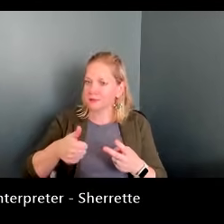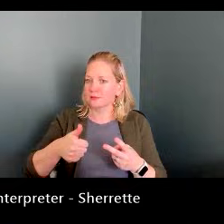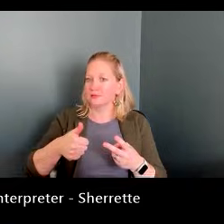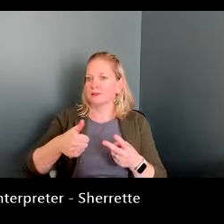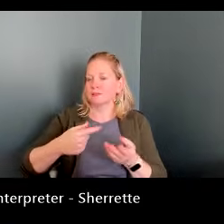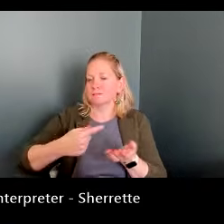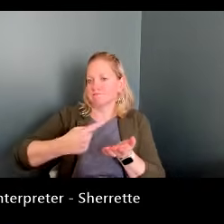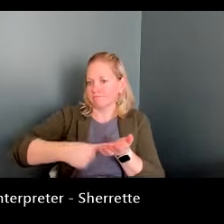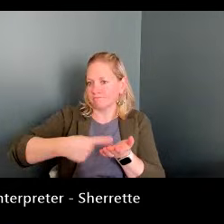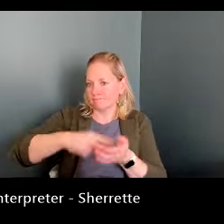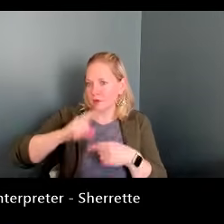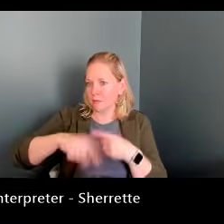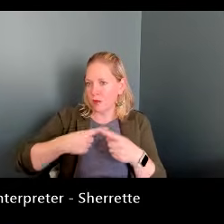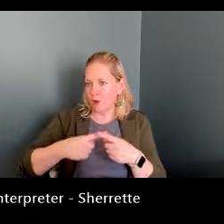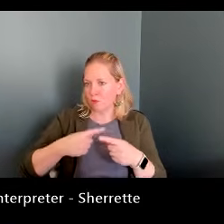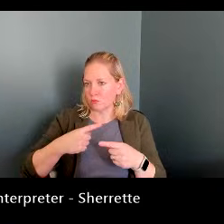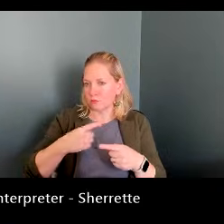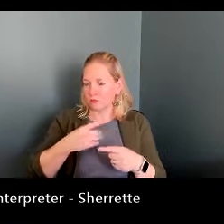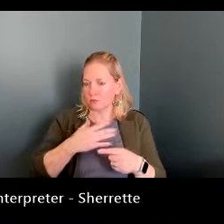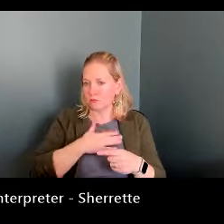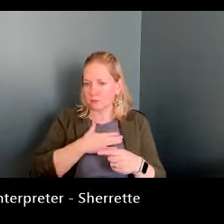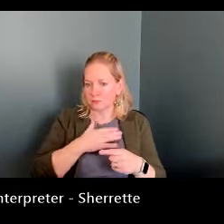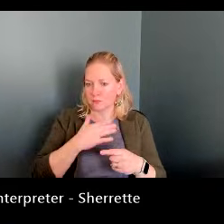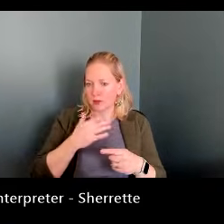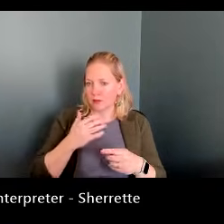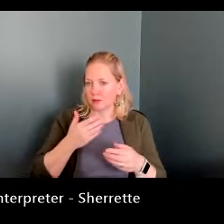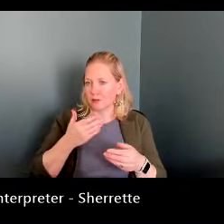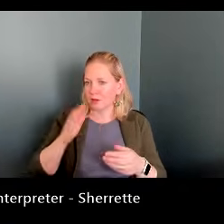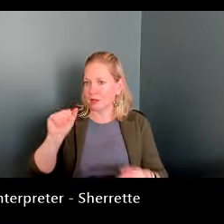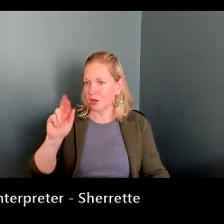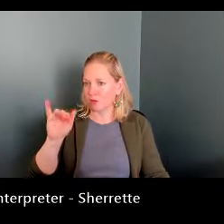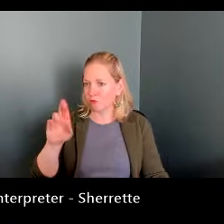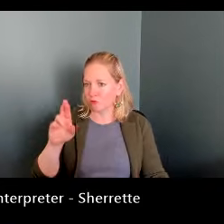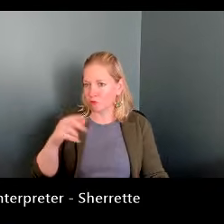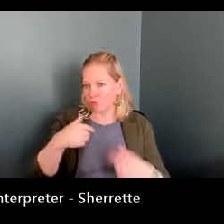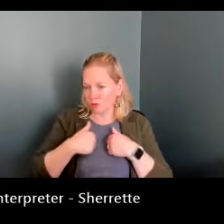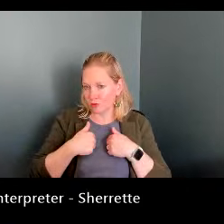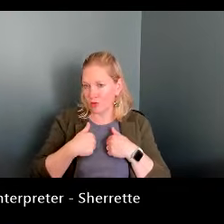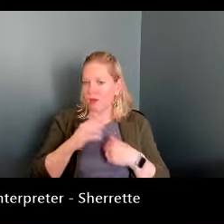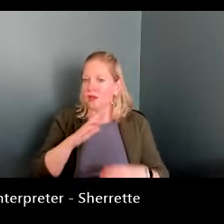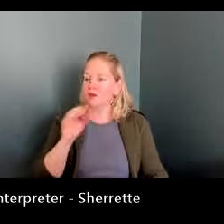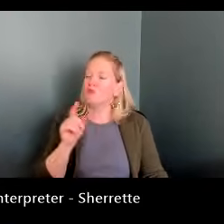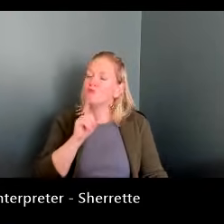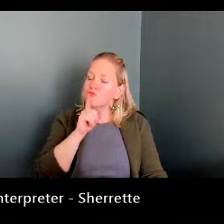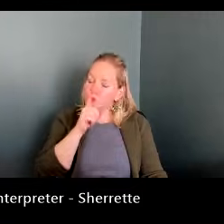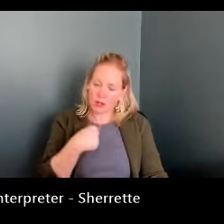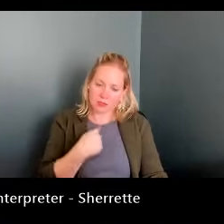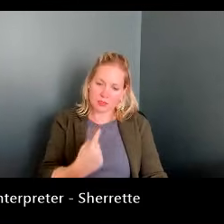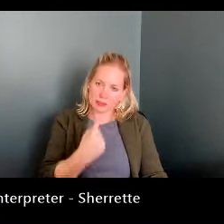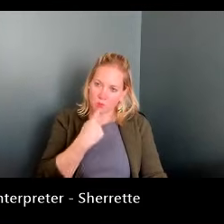and I was very disappointed in myself during that time. Because I assumed,